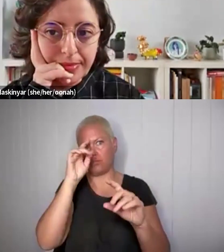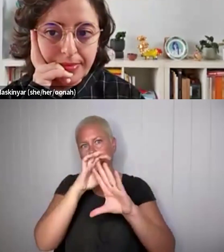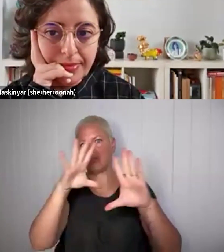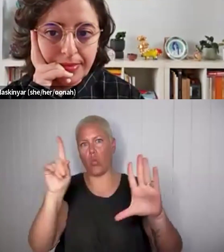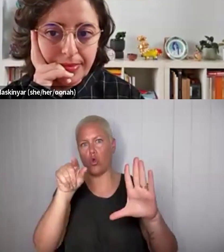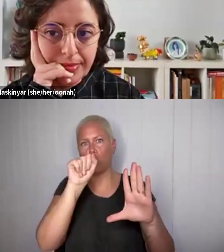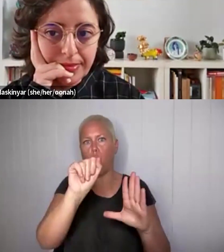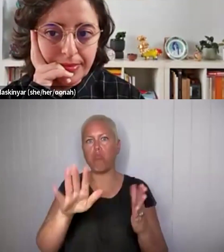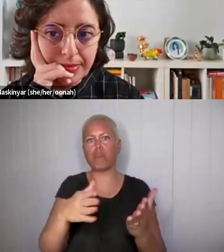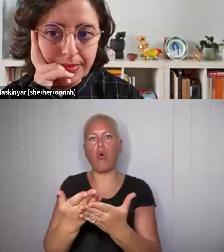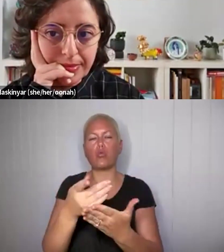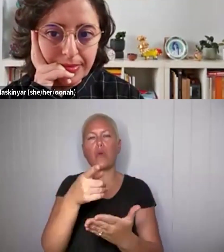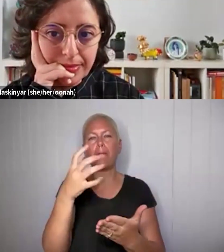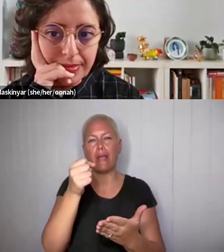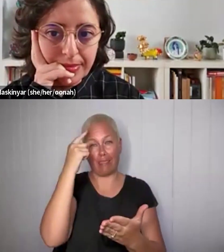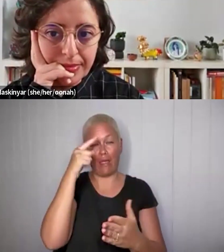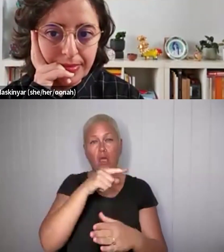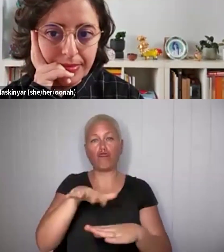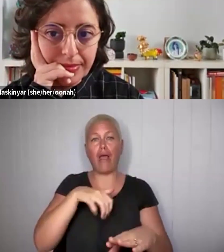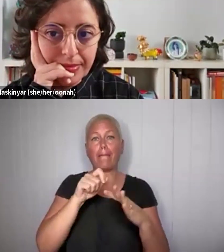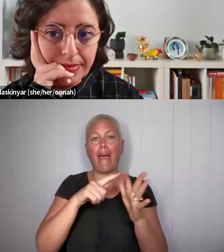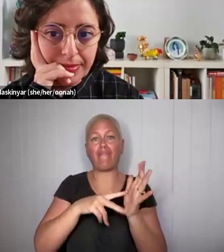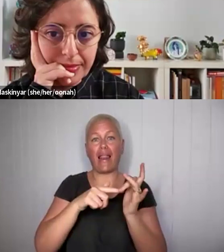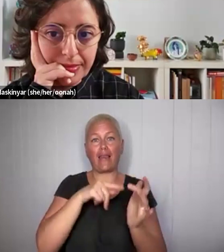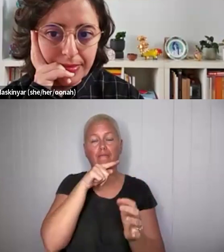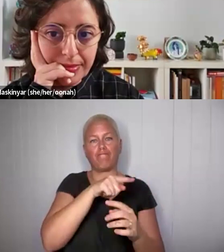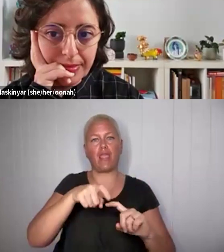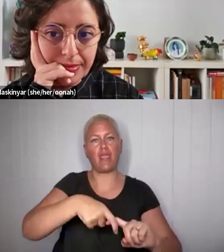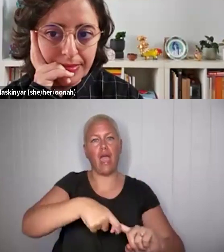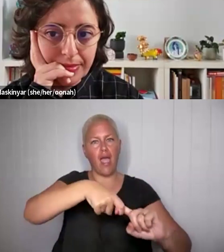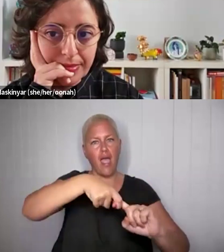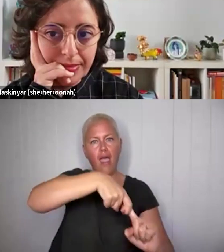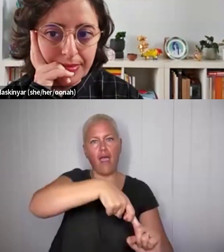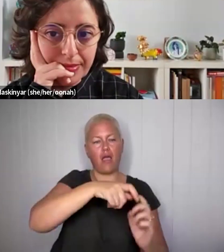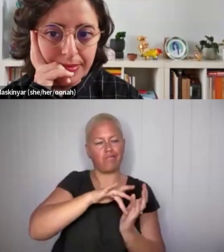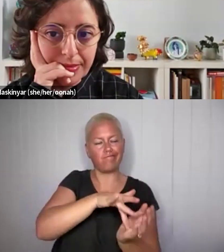noting that the Australian Pavilion will always remain the space for it. We are lucky to have a